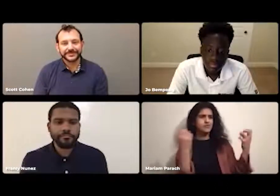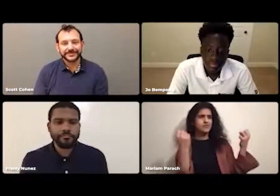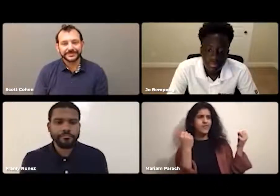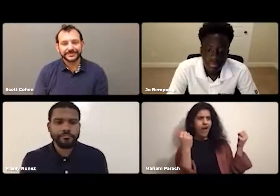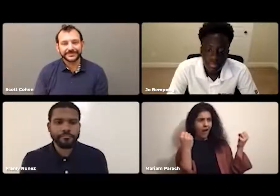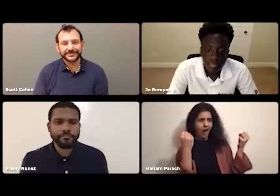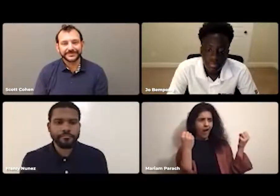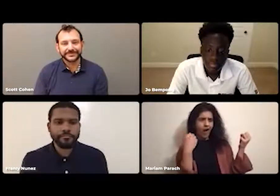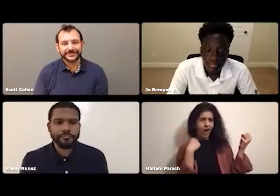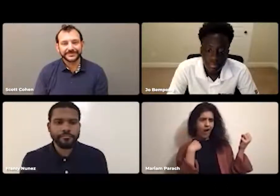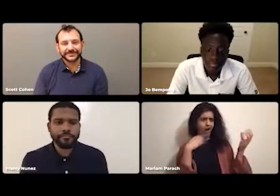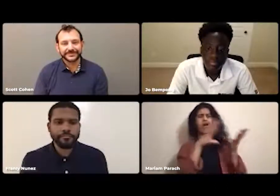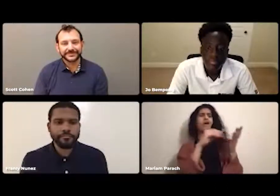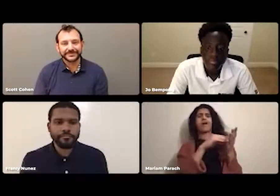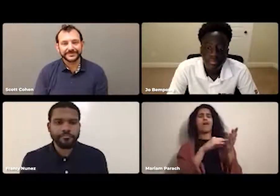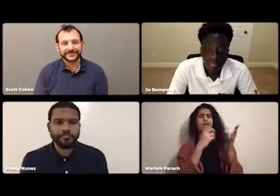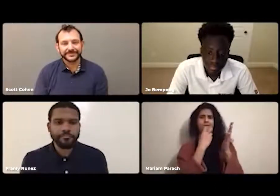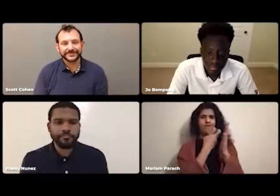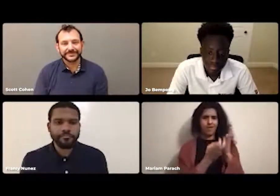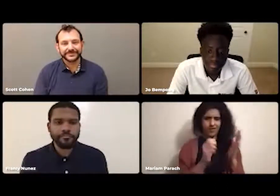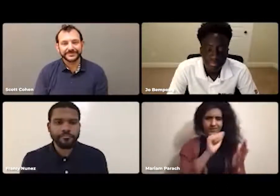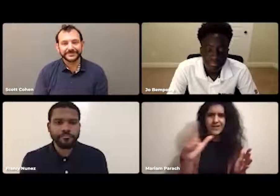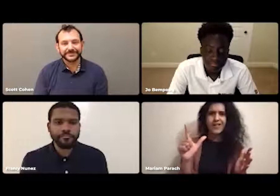One day I saw a deaf person signing to my surprise.